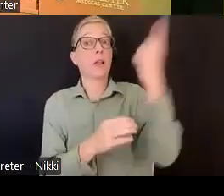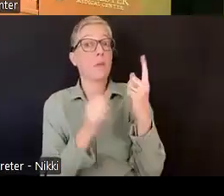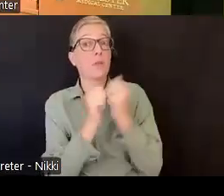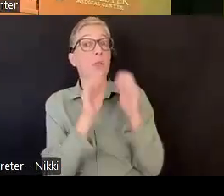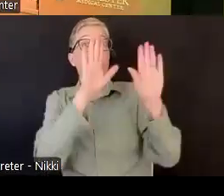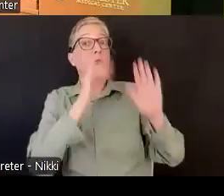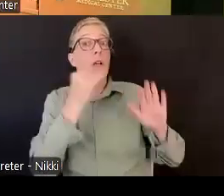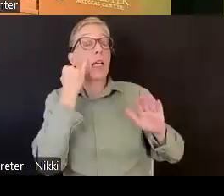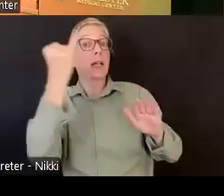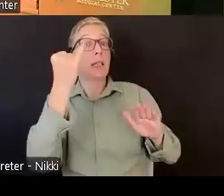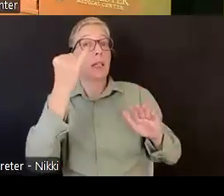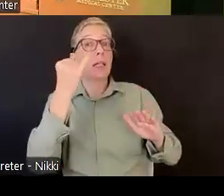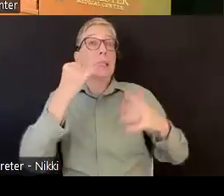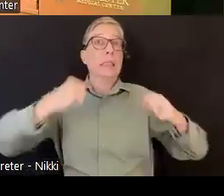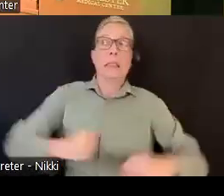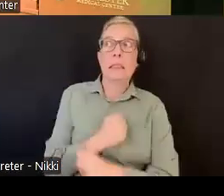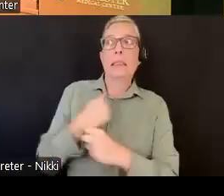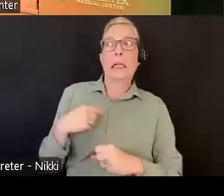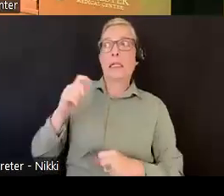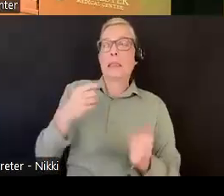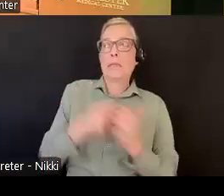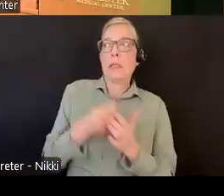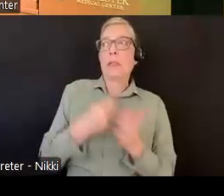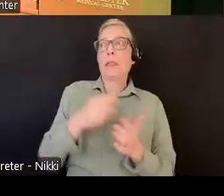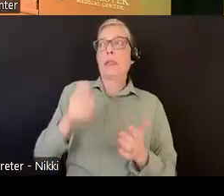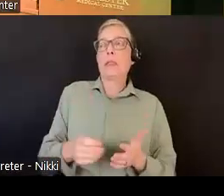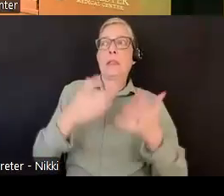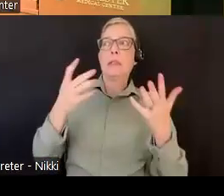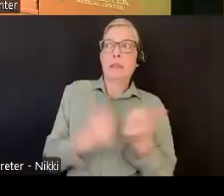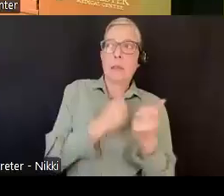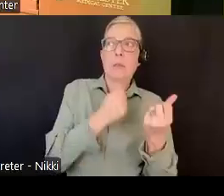politely say you're looking at it the wrong way. I think you have to start out and figure out what